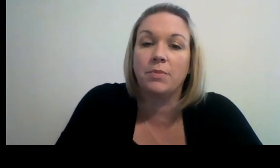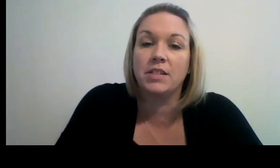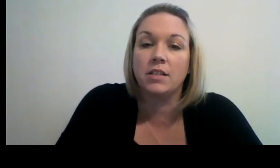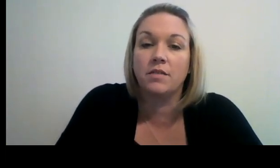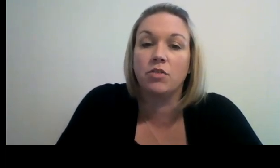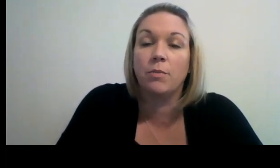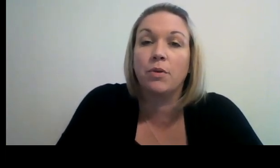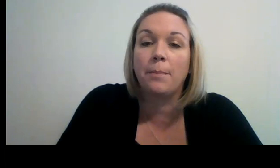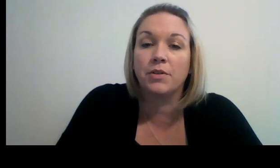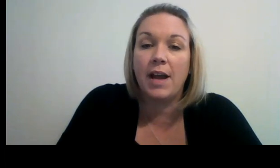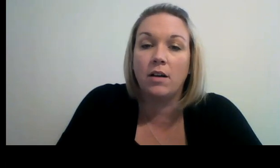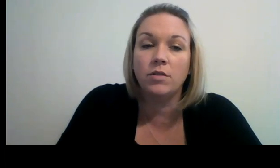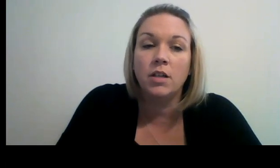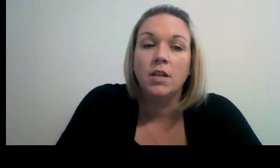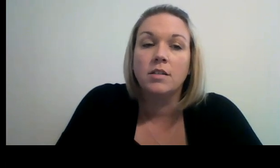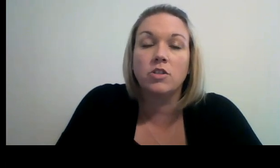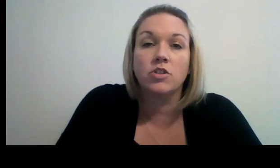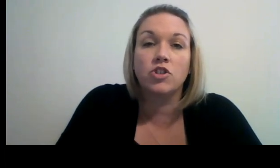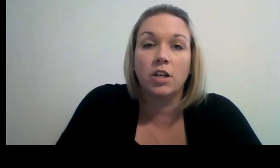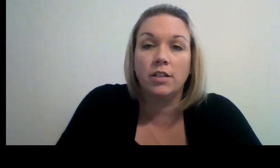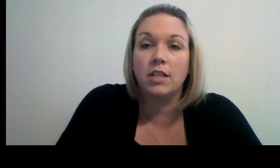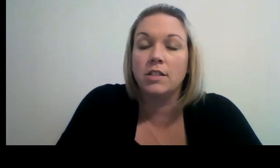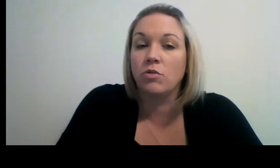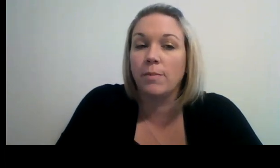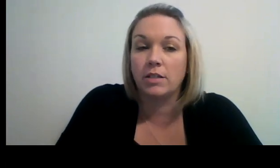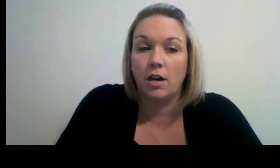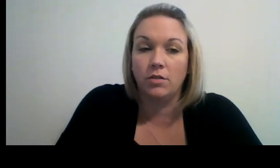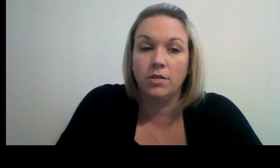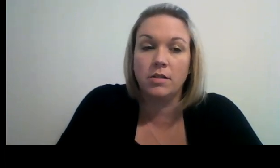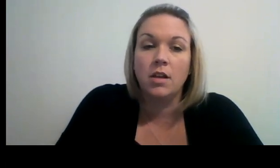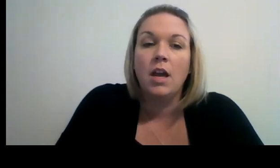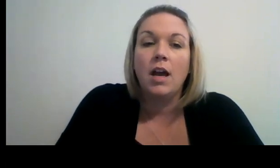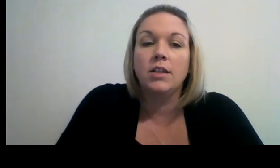possessive to a proper noun such as Chilie's or McDonald's and the